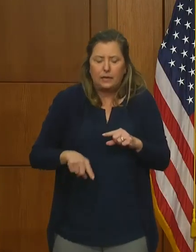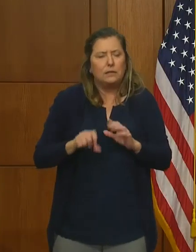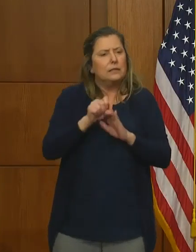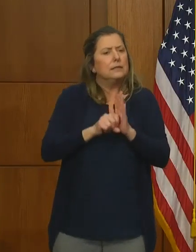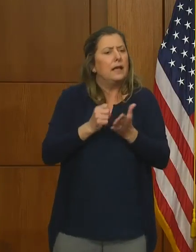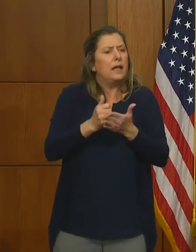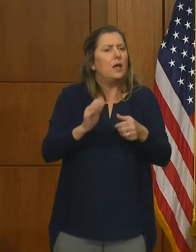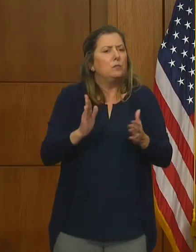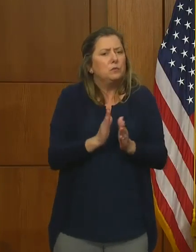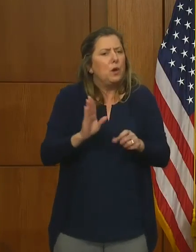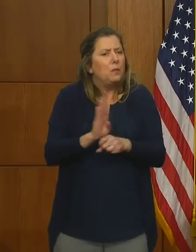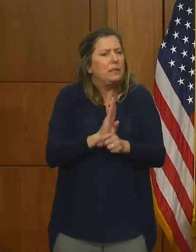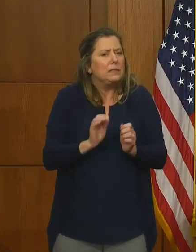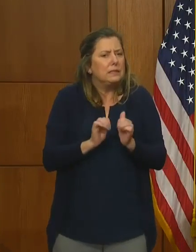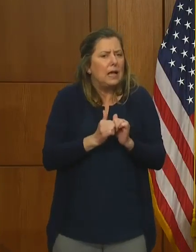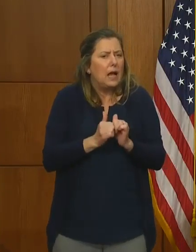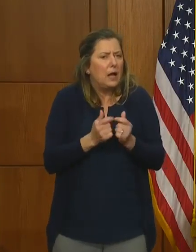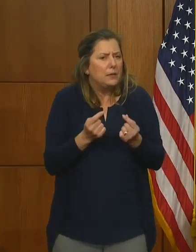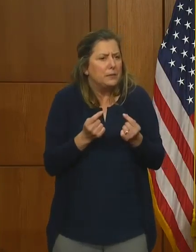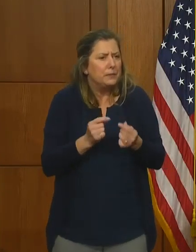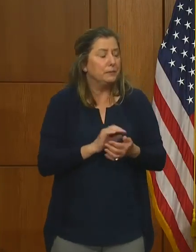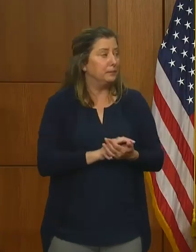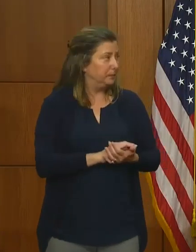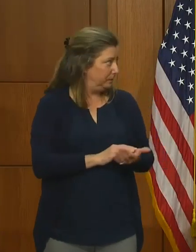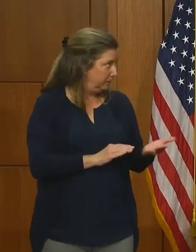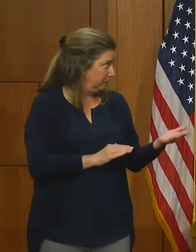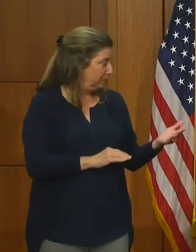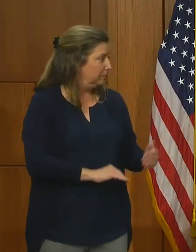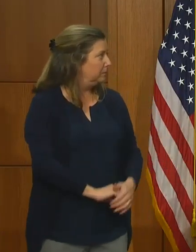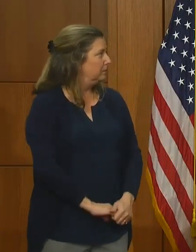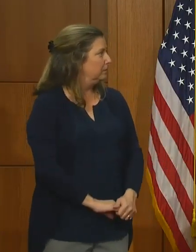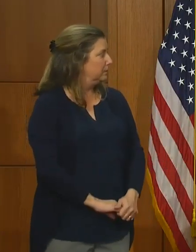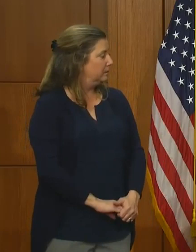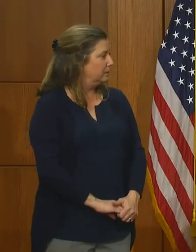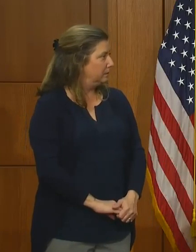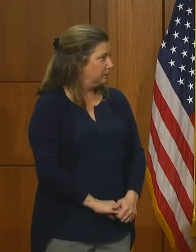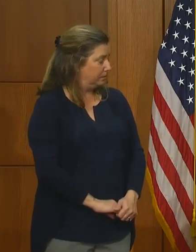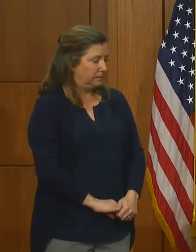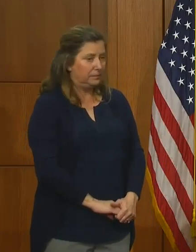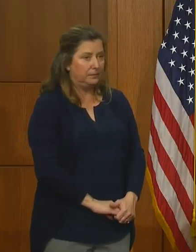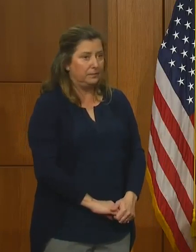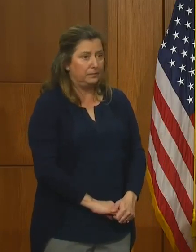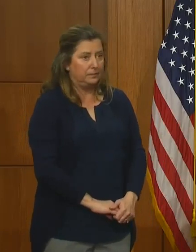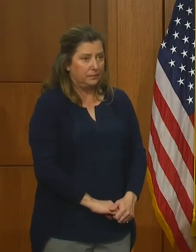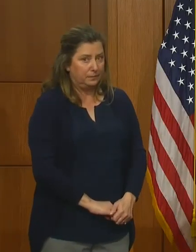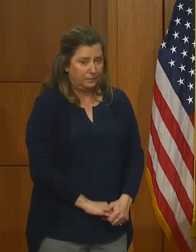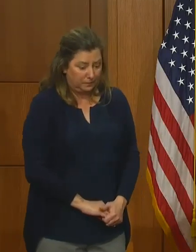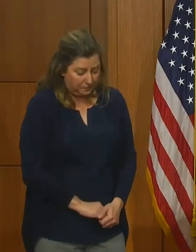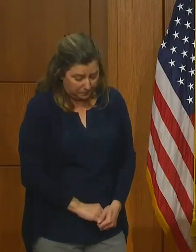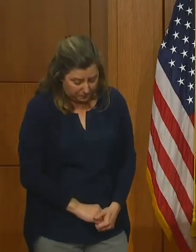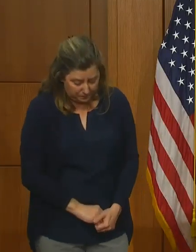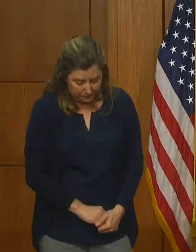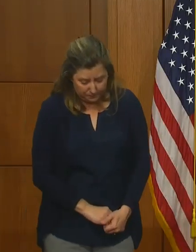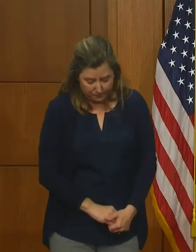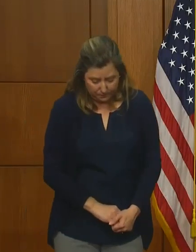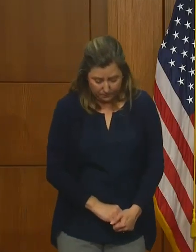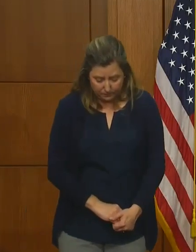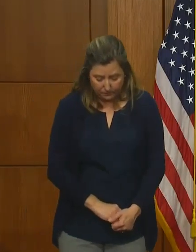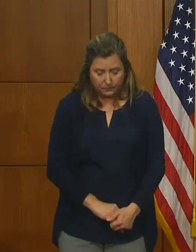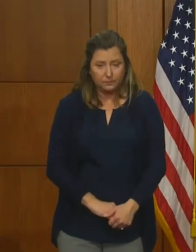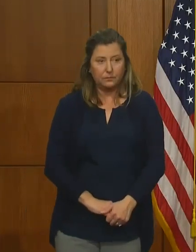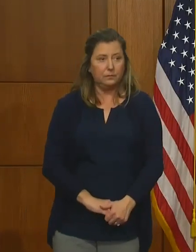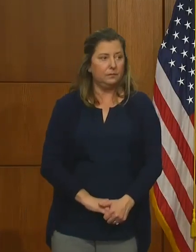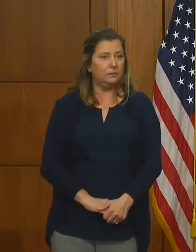ONE OF THE TECHNICAL. MOTHER